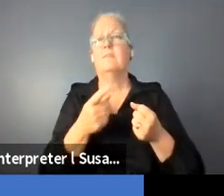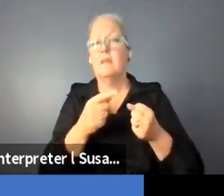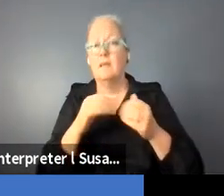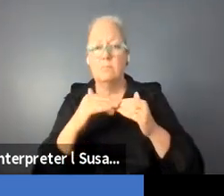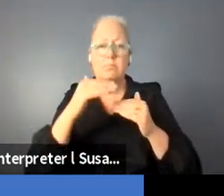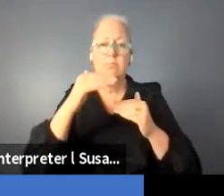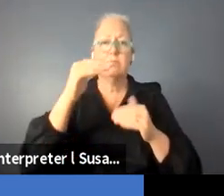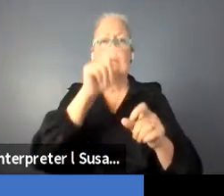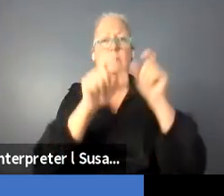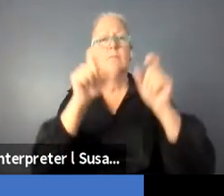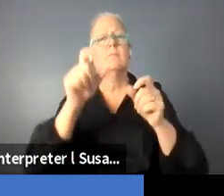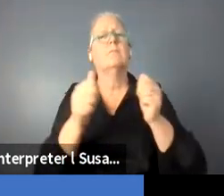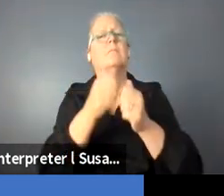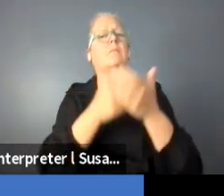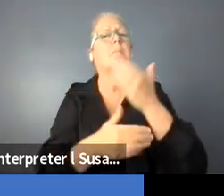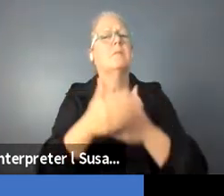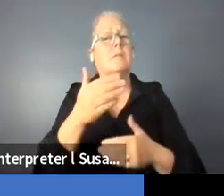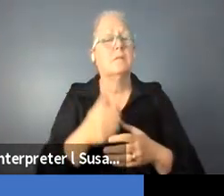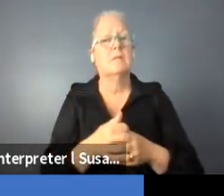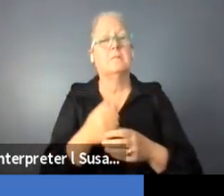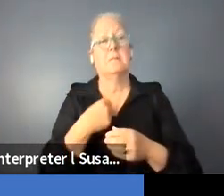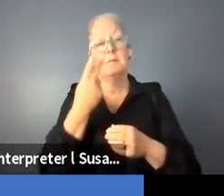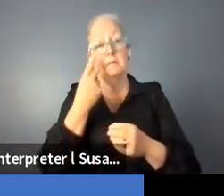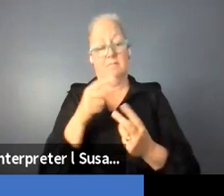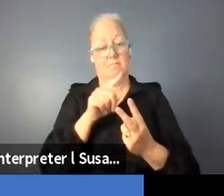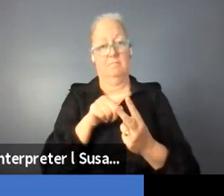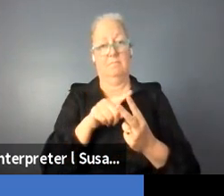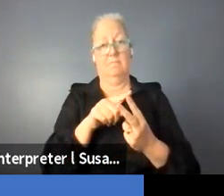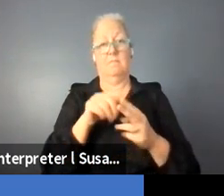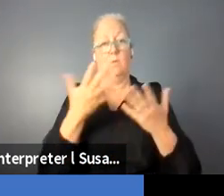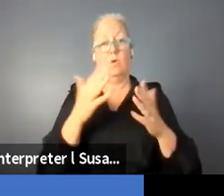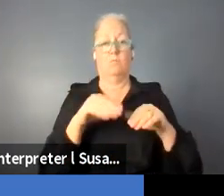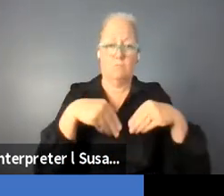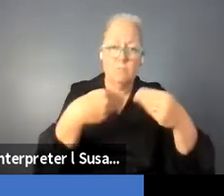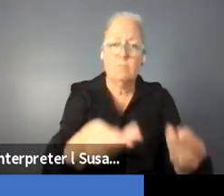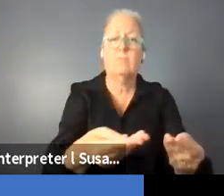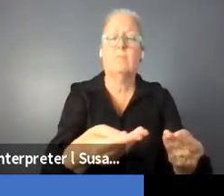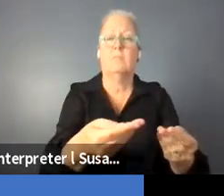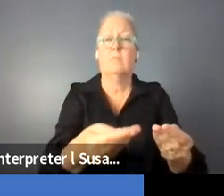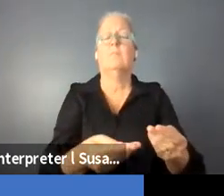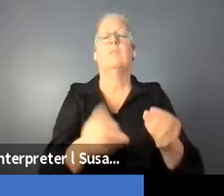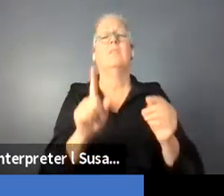both in terms of the actual delivery of different forms of support during the crisis